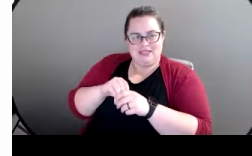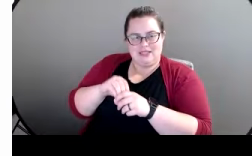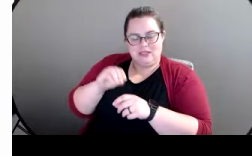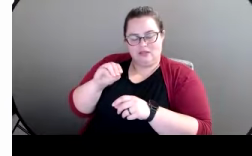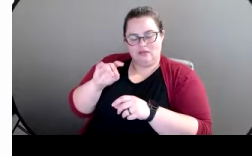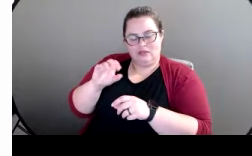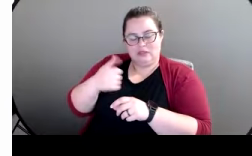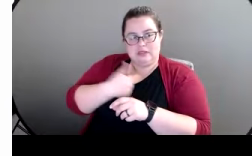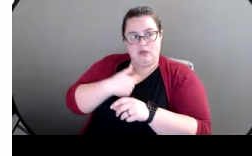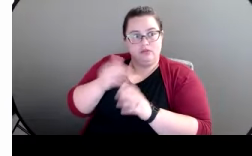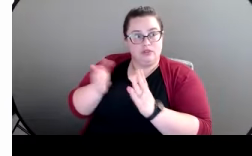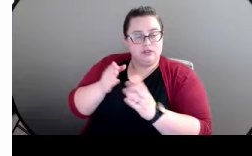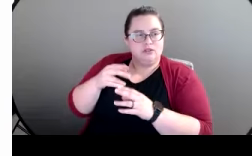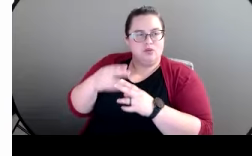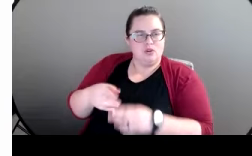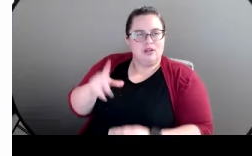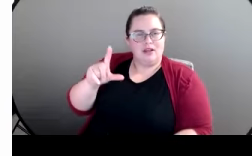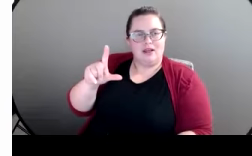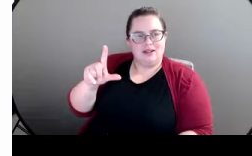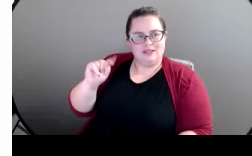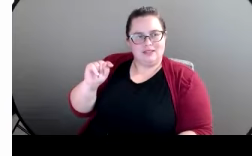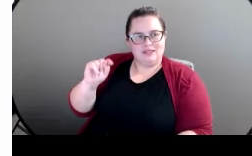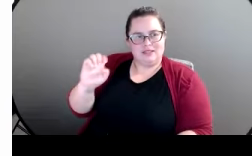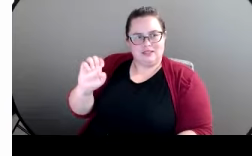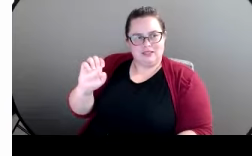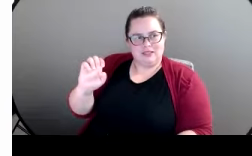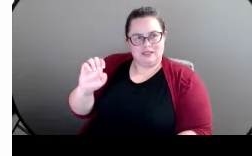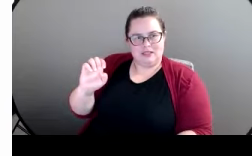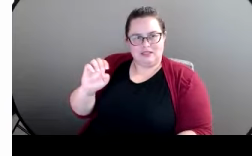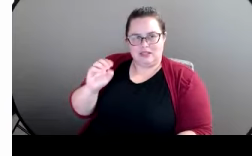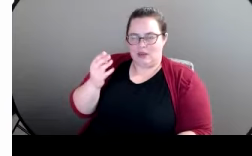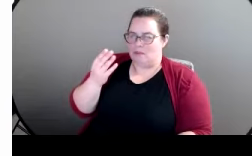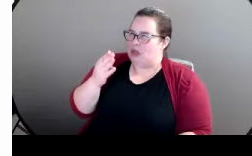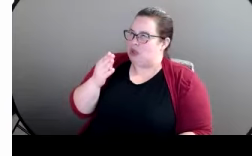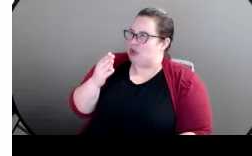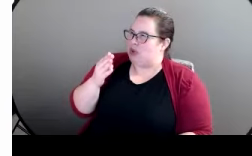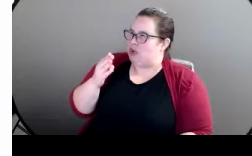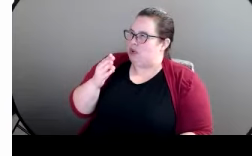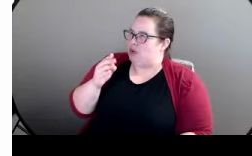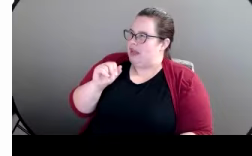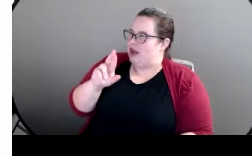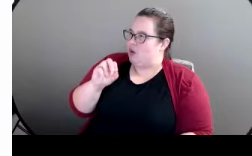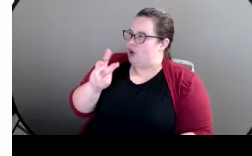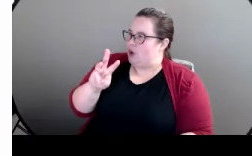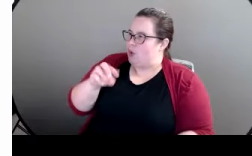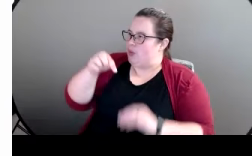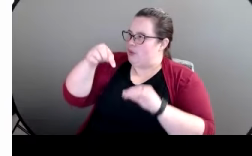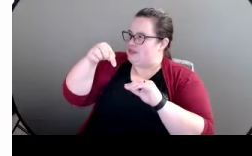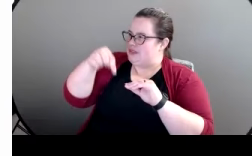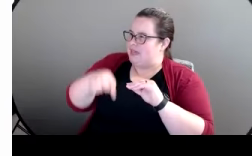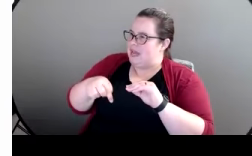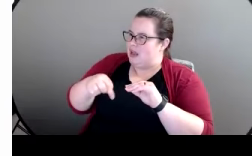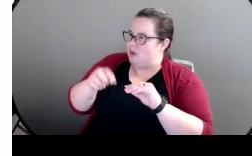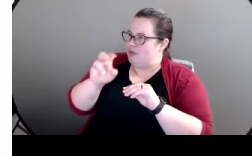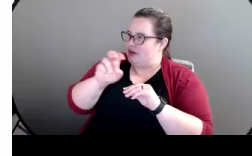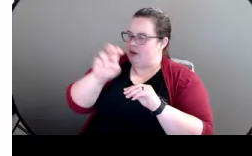It's, with the little blue arrow that goes down. I think it might have a dollar sign on it.